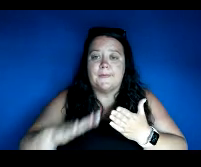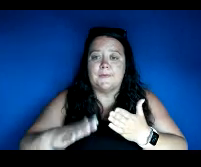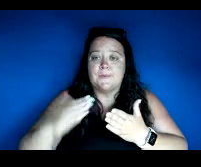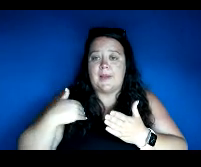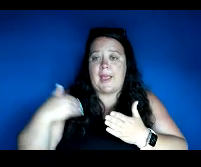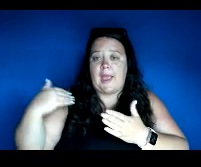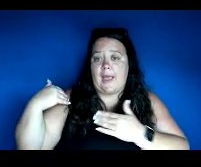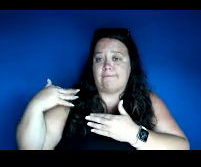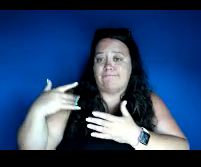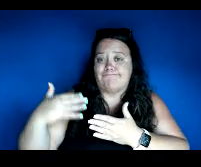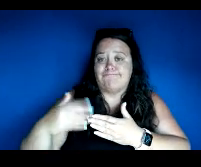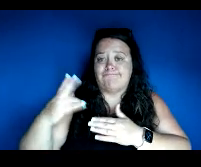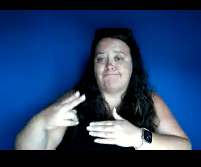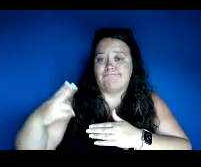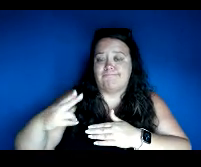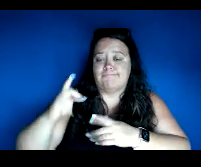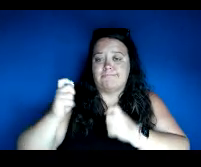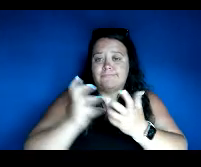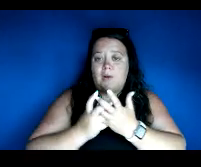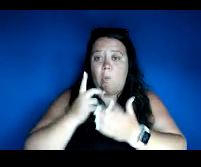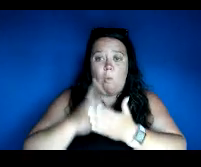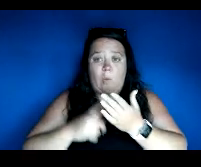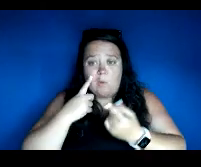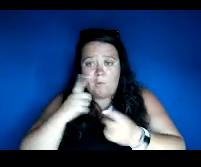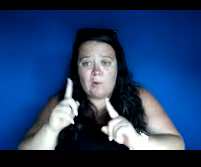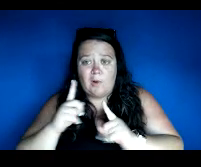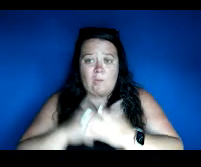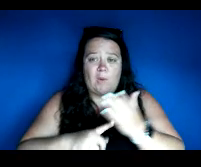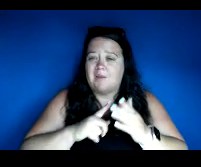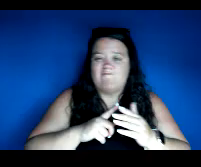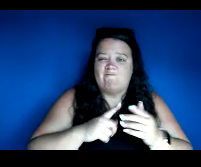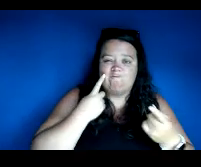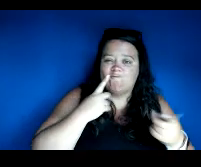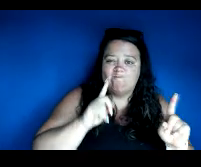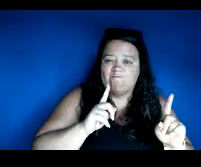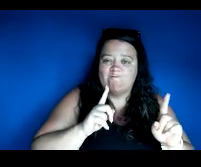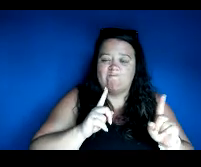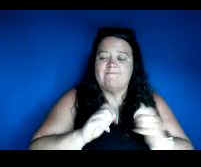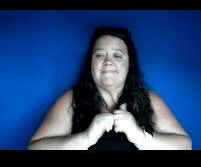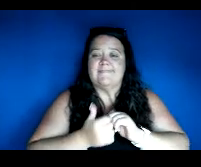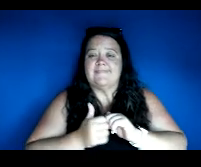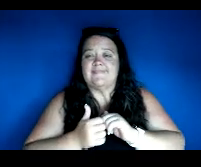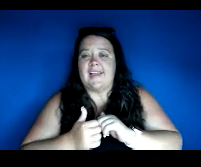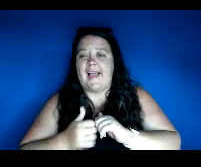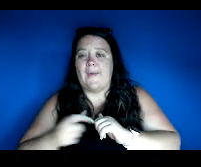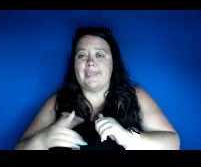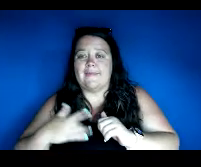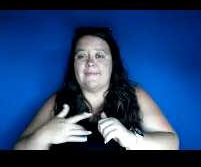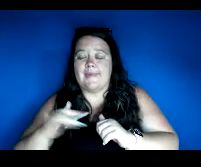what might've worked for them or didn't work, and just kind of how they might've felt their disability manifested itself,